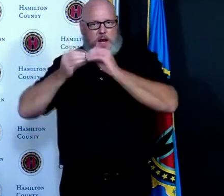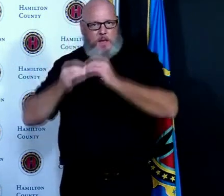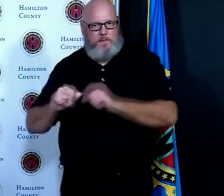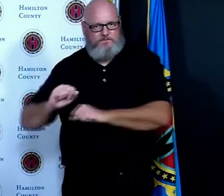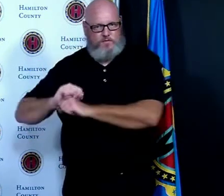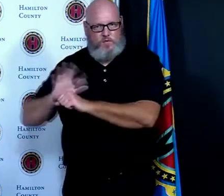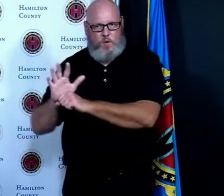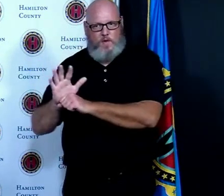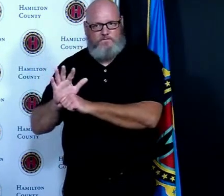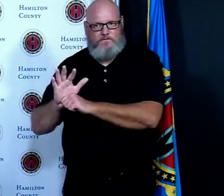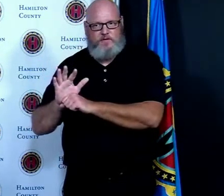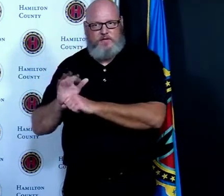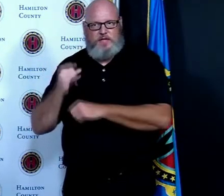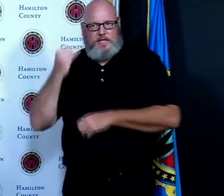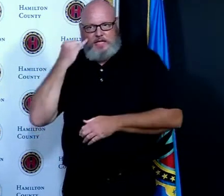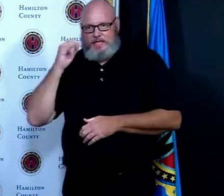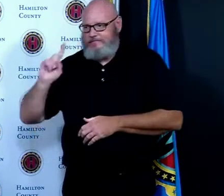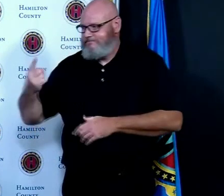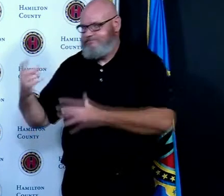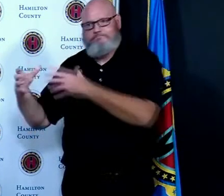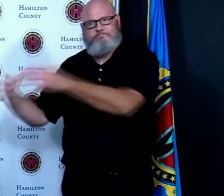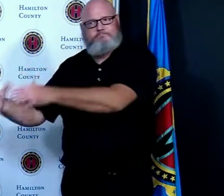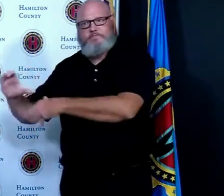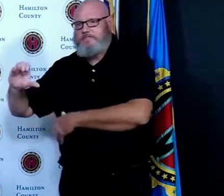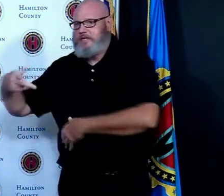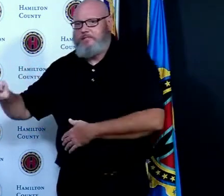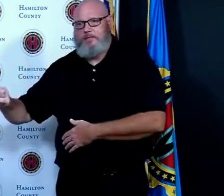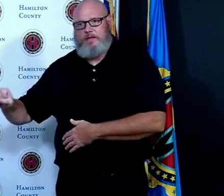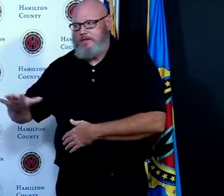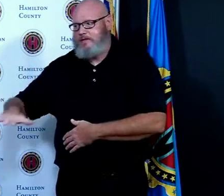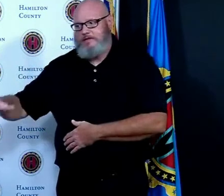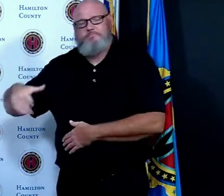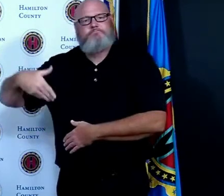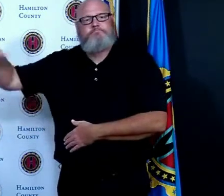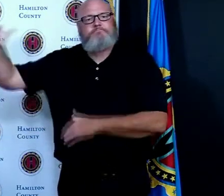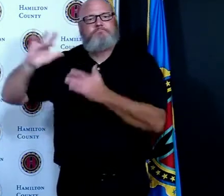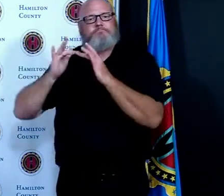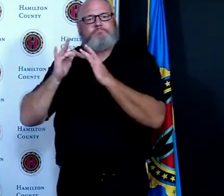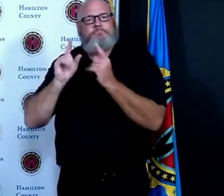on their kids having to stay home again and on businesses shutting down and nobody wants that